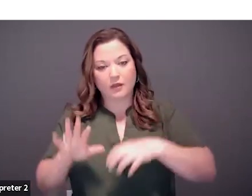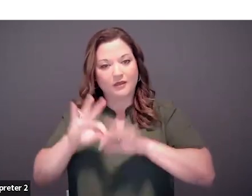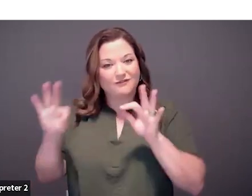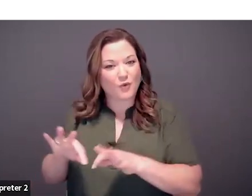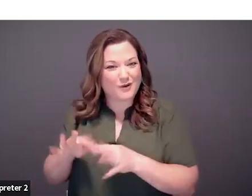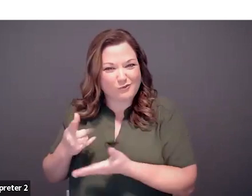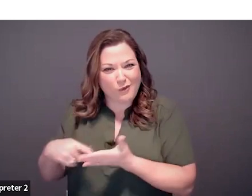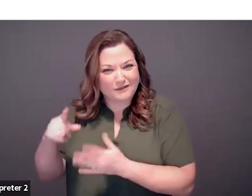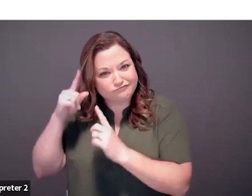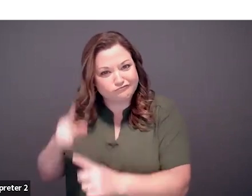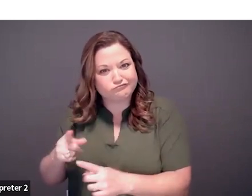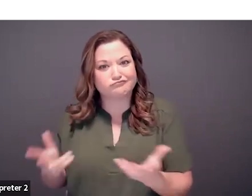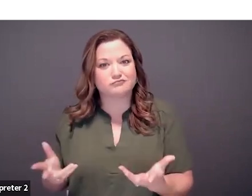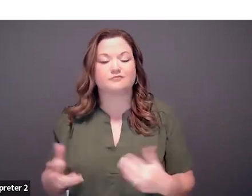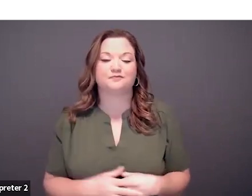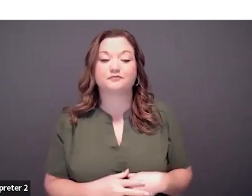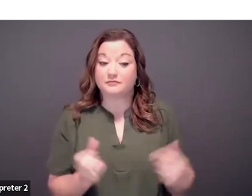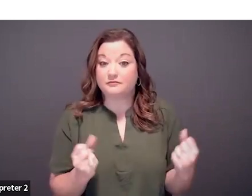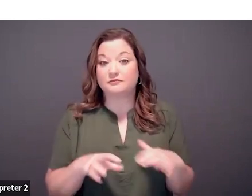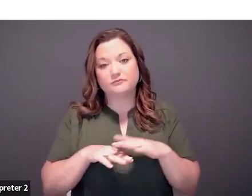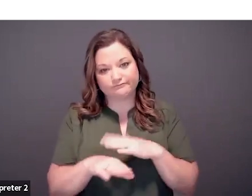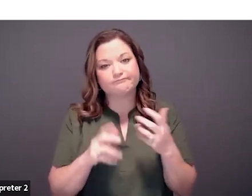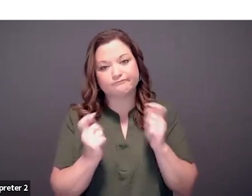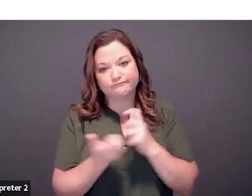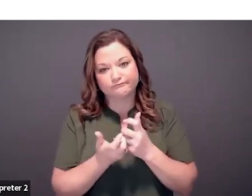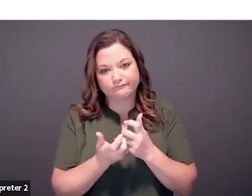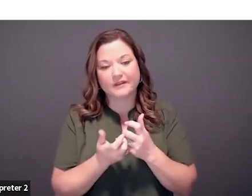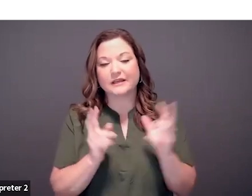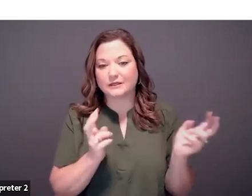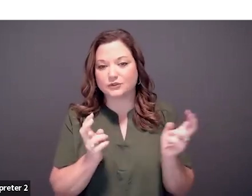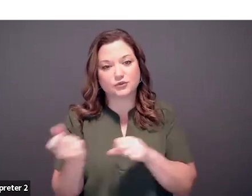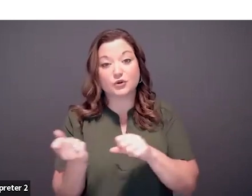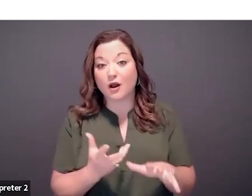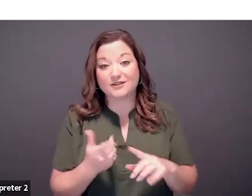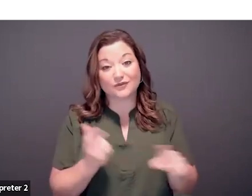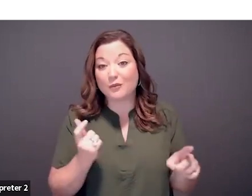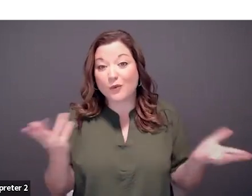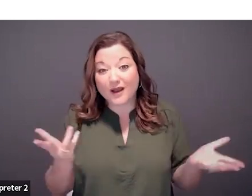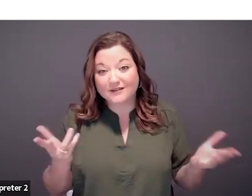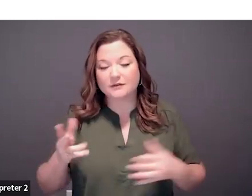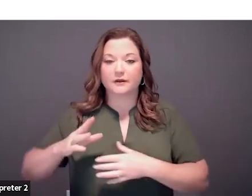Many of the accessibility issues do end up getting caused by people creating the content.